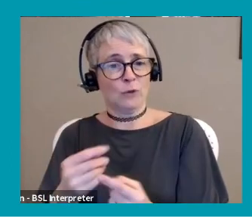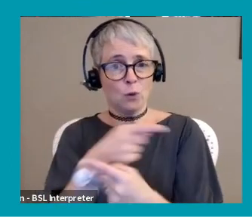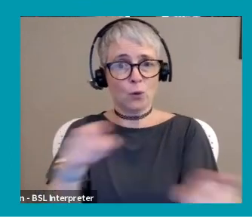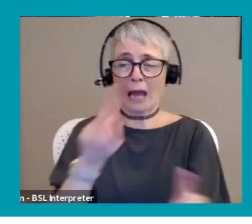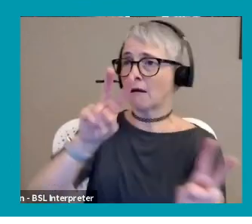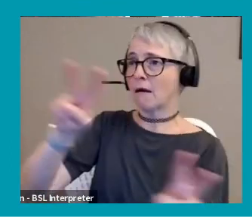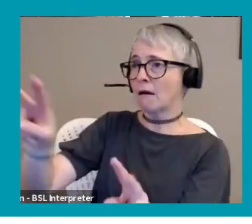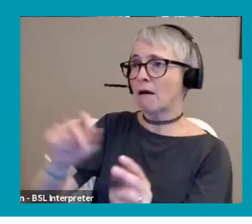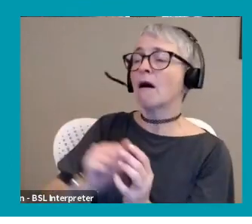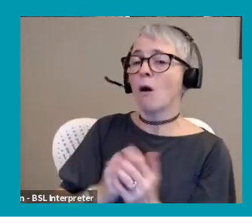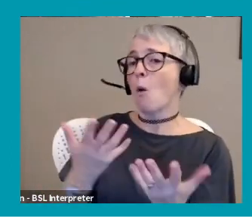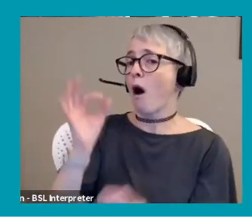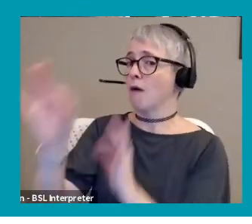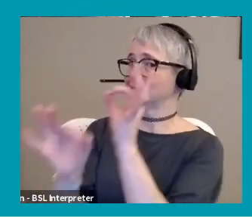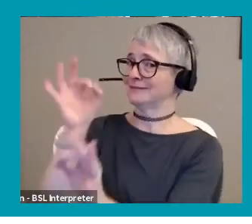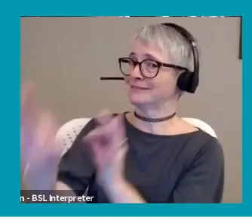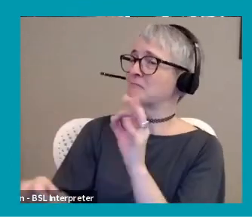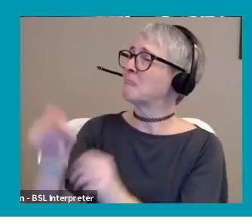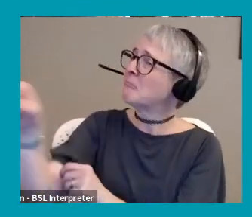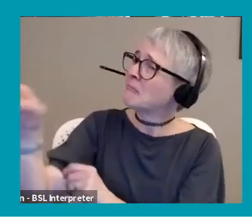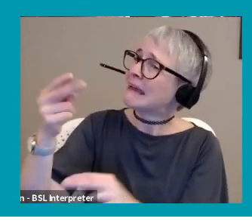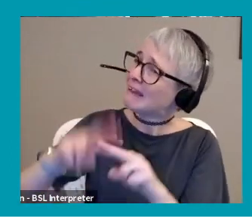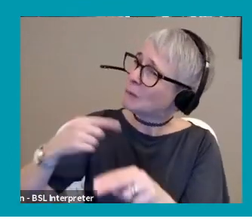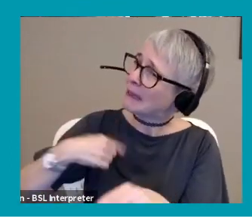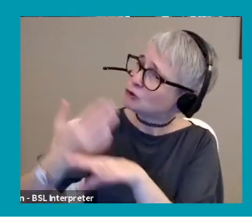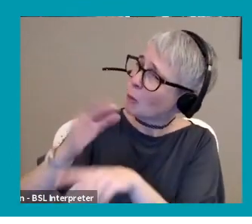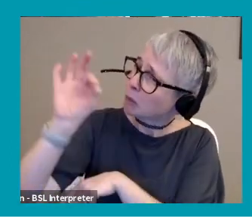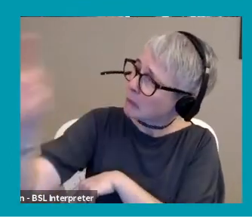ask employers about making adjustments, you know how do they approach it, what do they